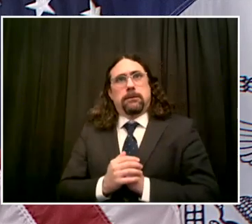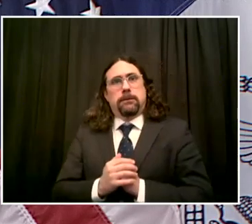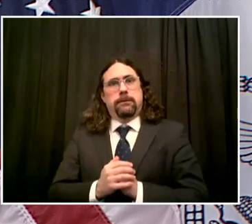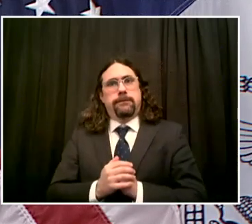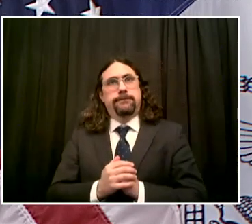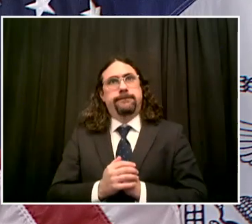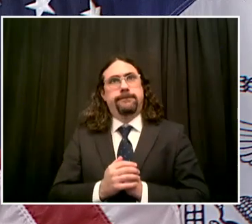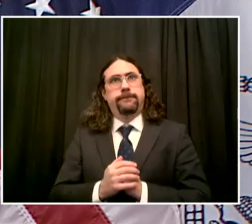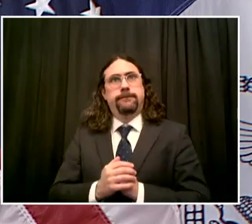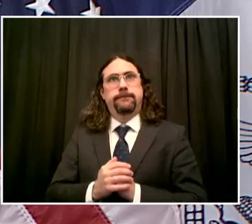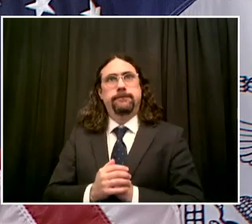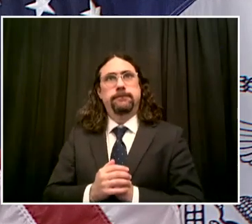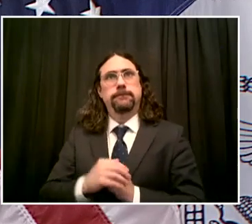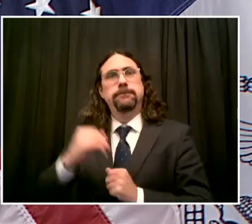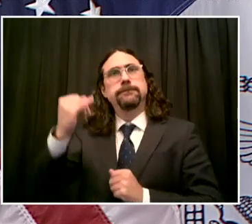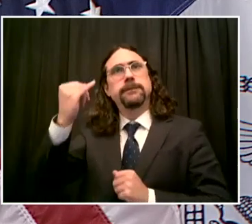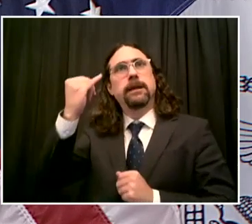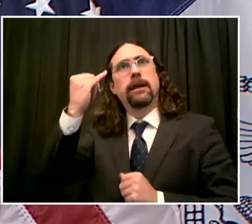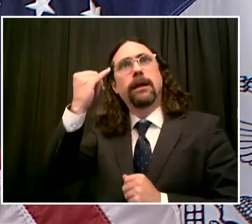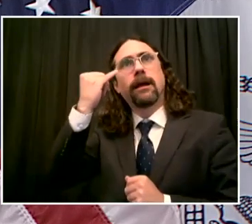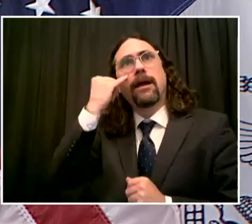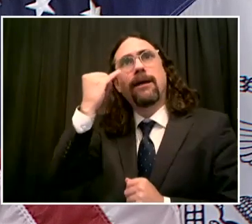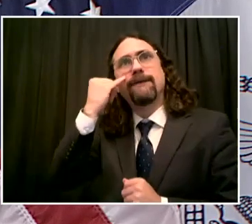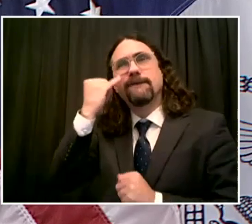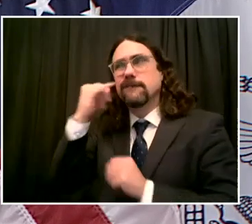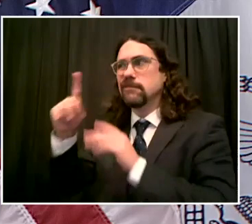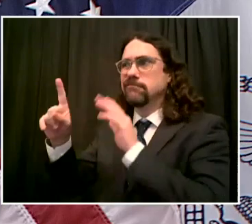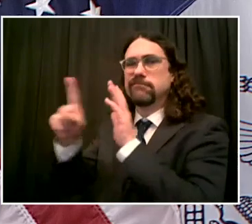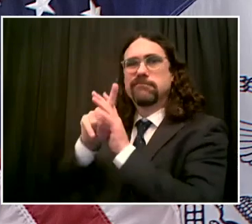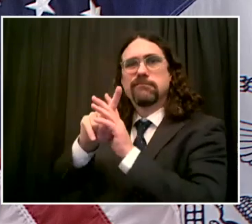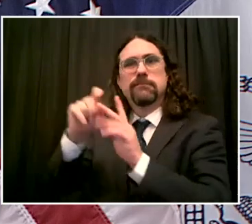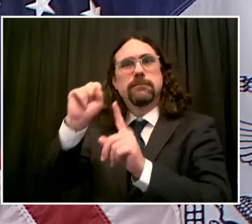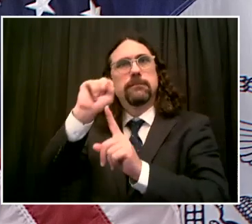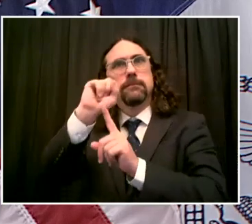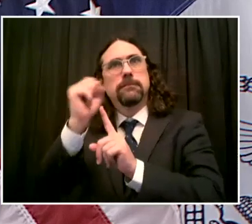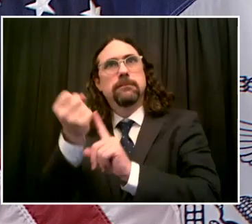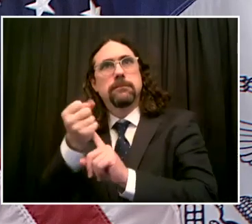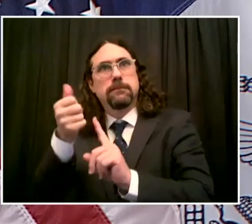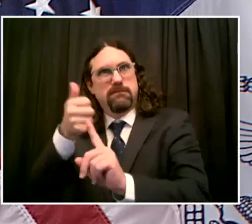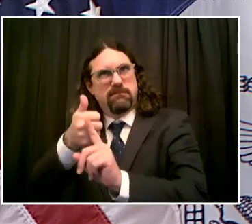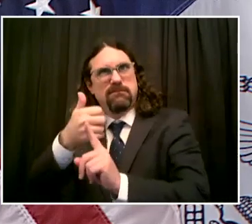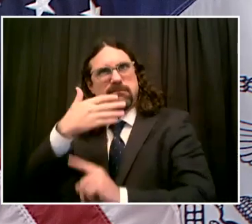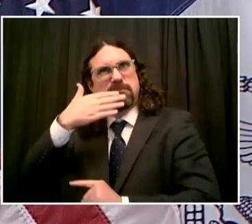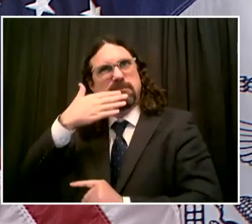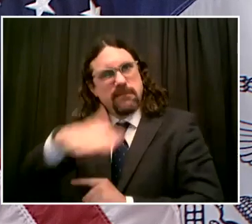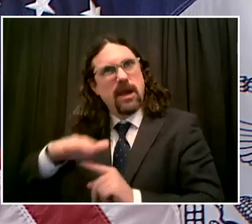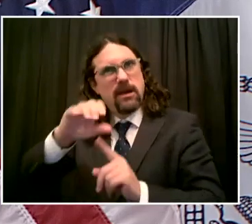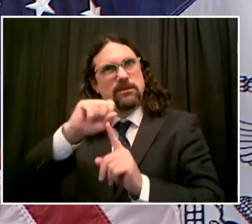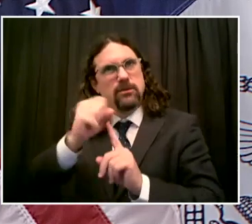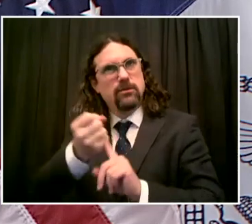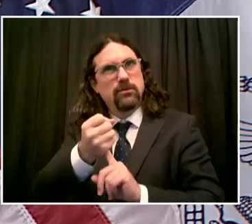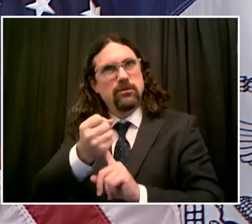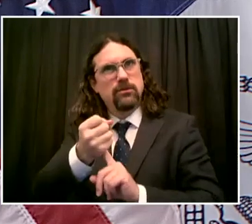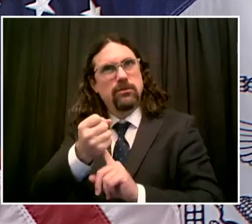THERE WAS SOMETHING WRONG AND NYPD DIDN'T RESPONSE, I WANT TO KNOW WHY.